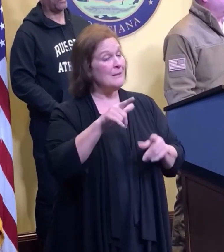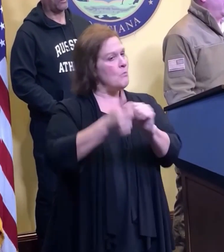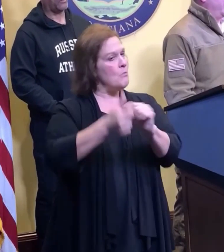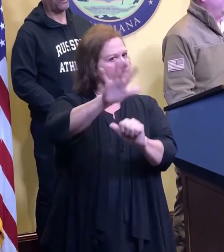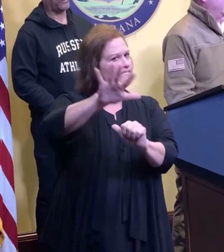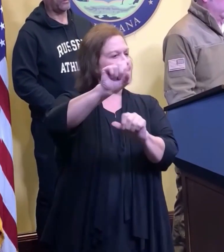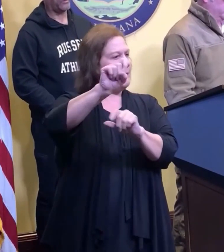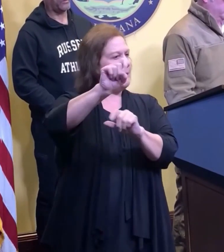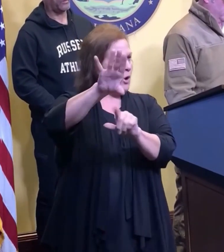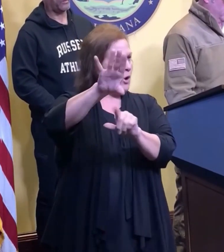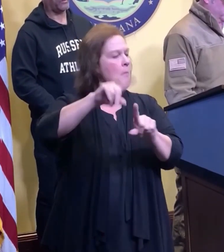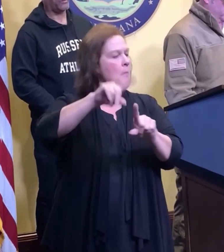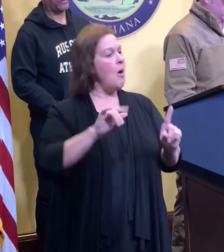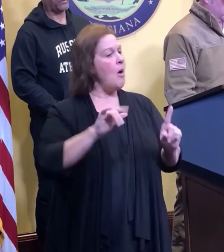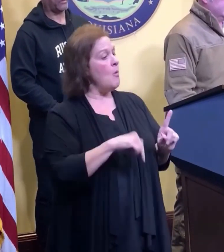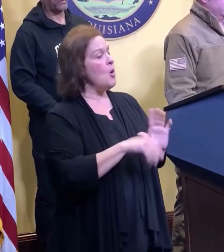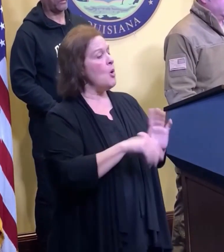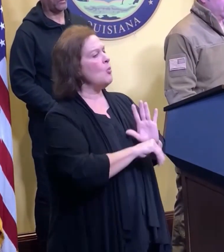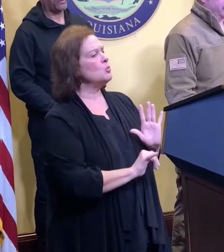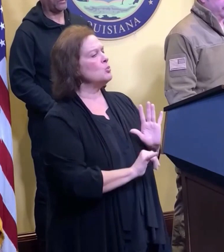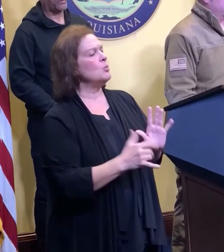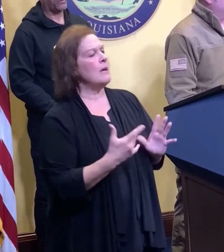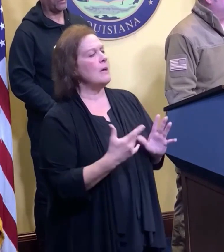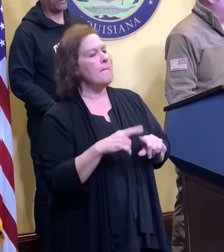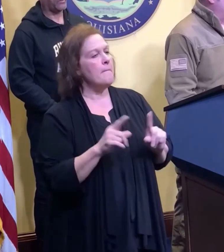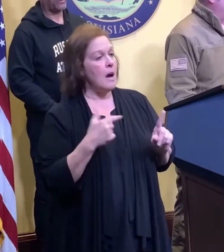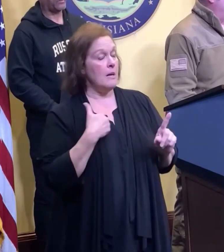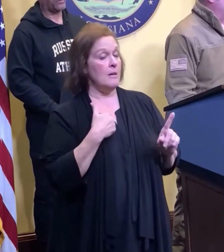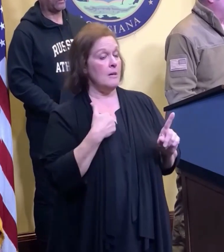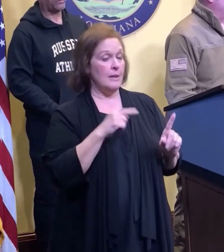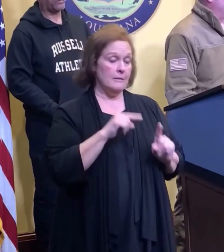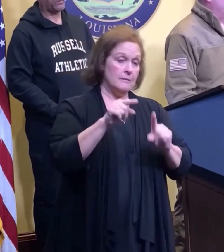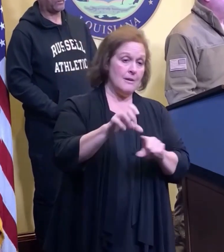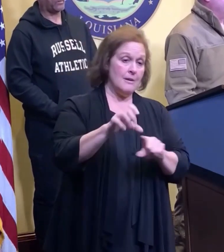have that in orleans parish as well we were also down to saint bernard parish this morning with